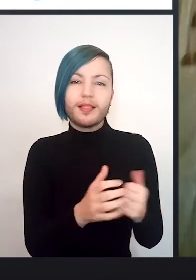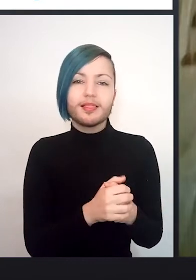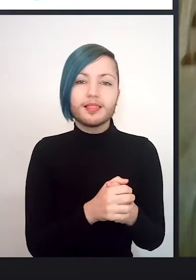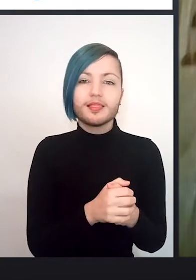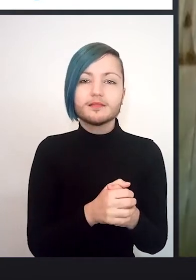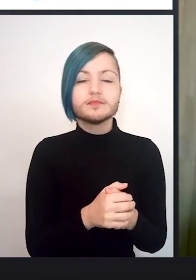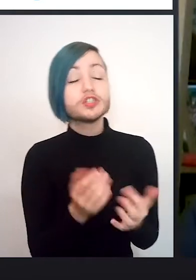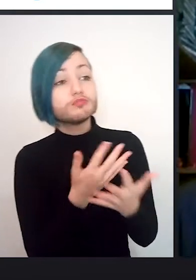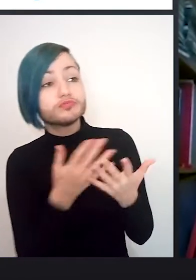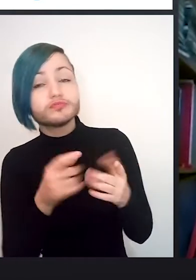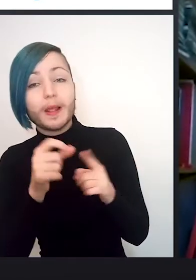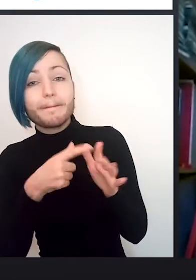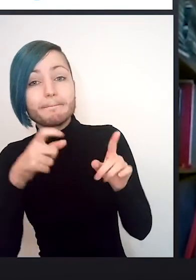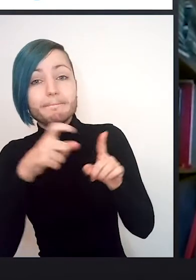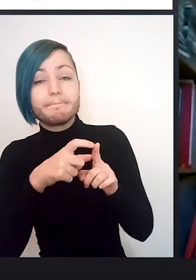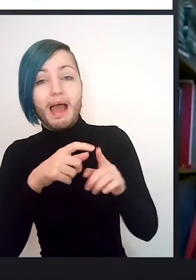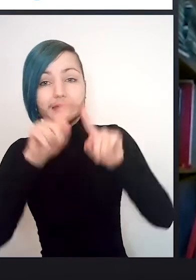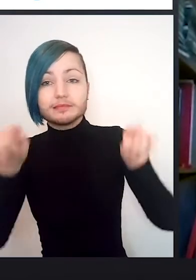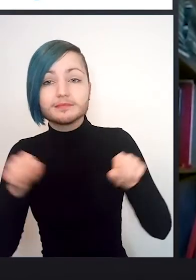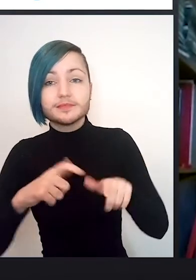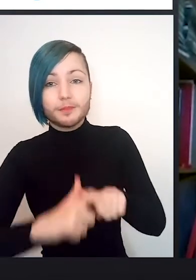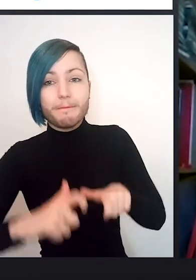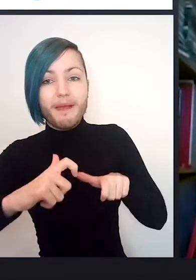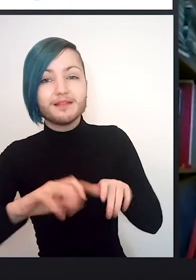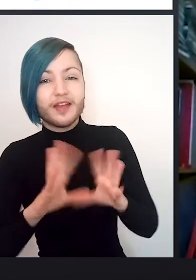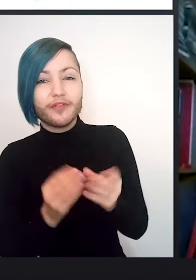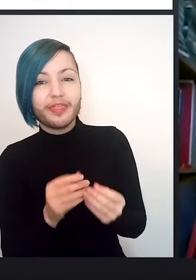So yeah, a supply of pads and things like that.